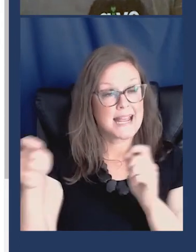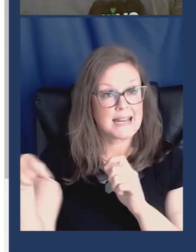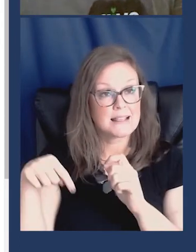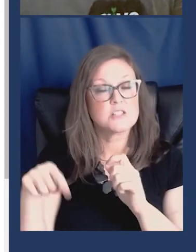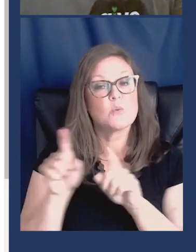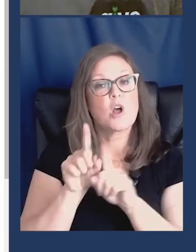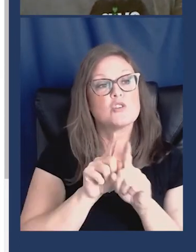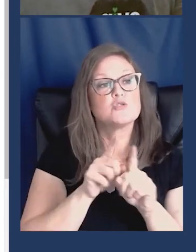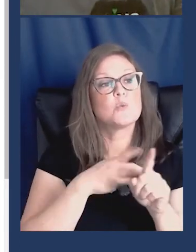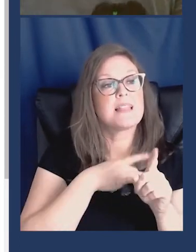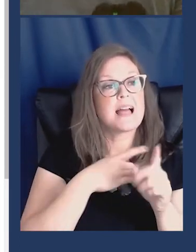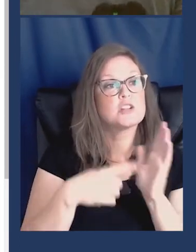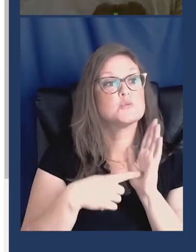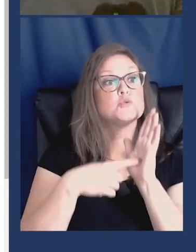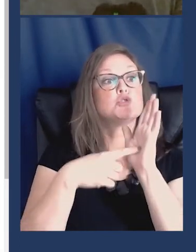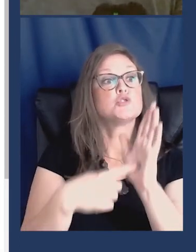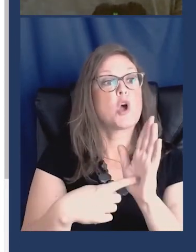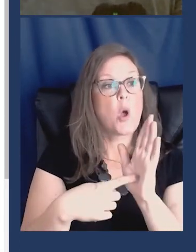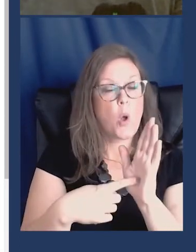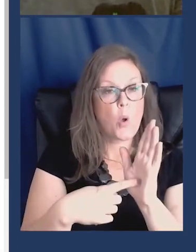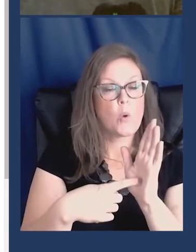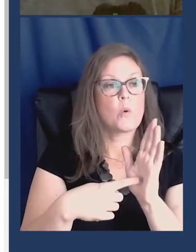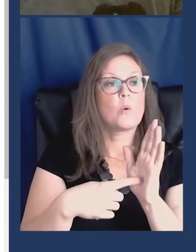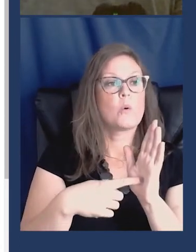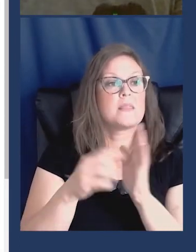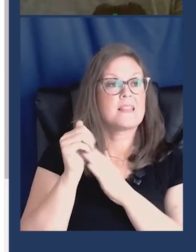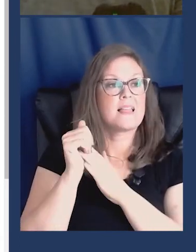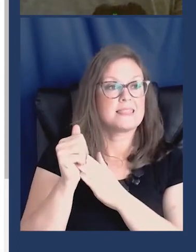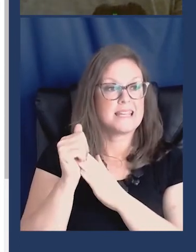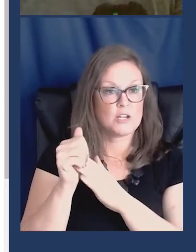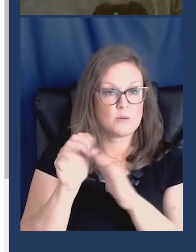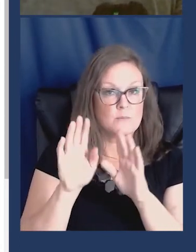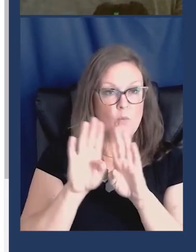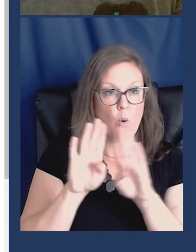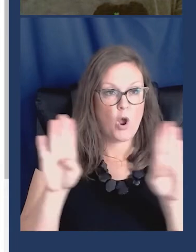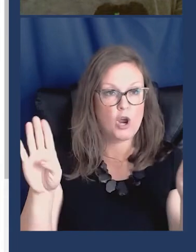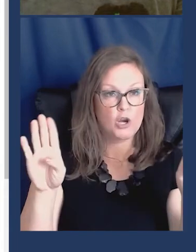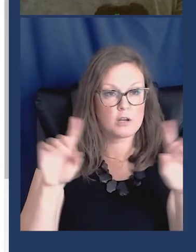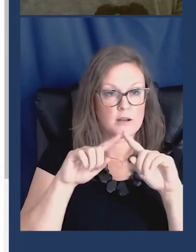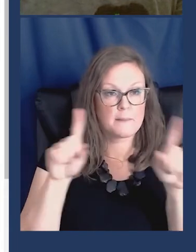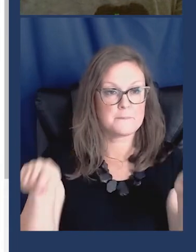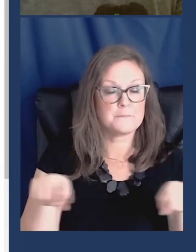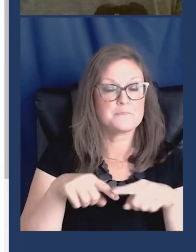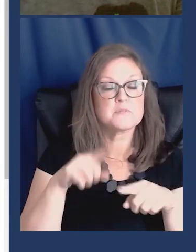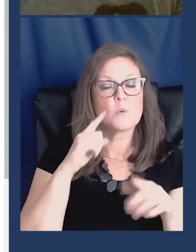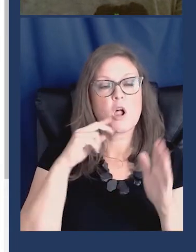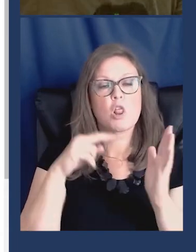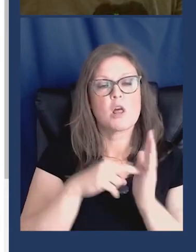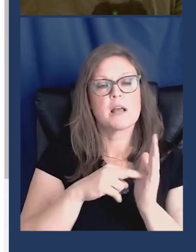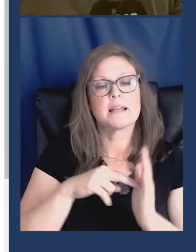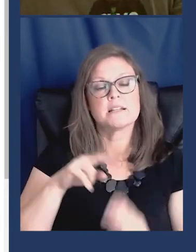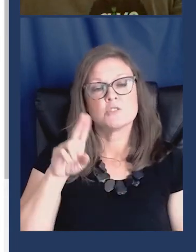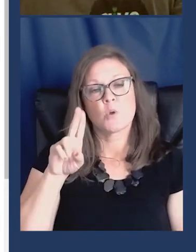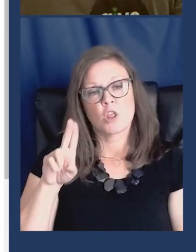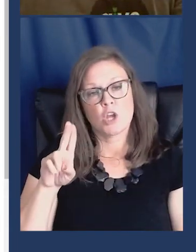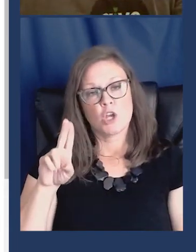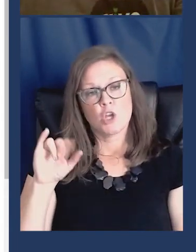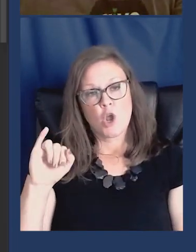So let's go into the UI in here and there's going to be a leaderboard class,